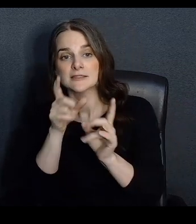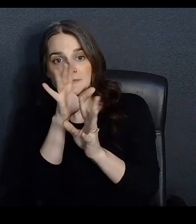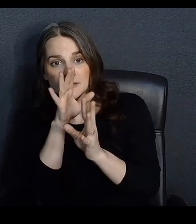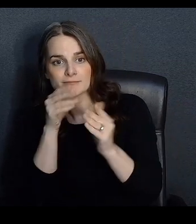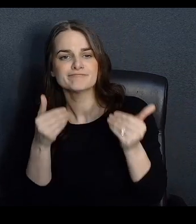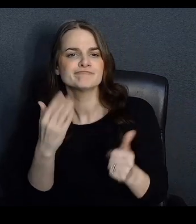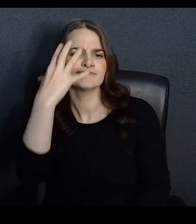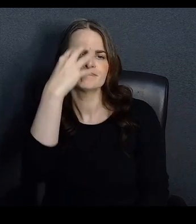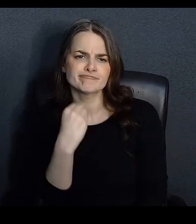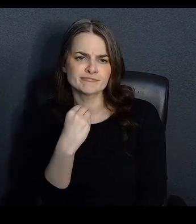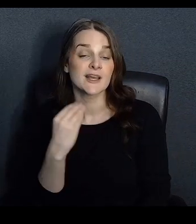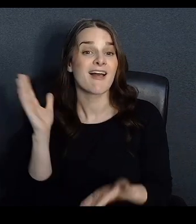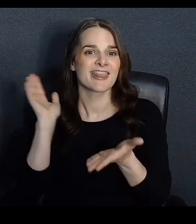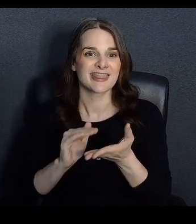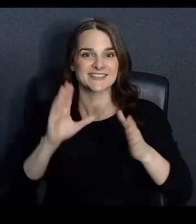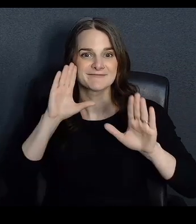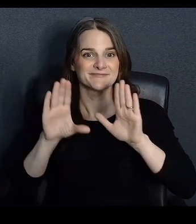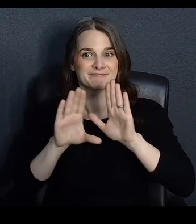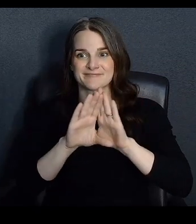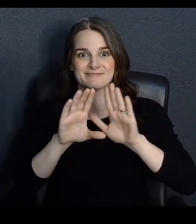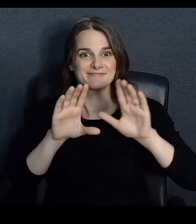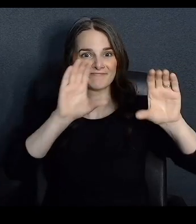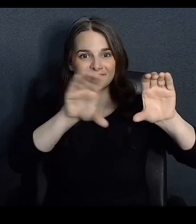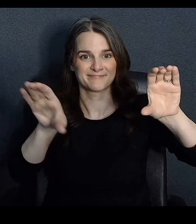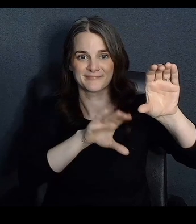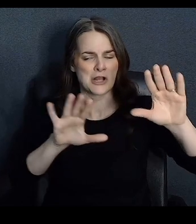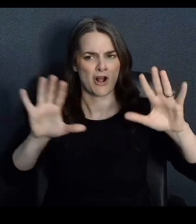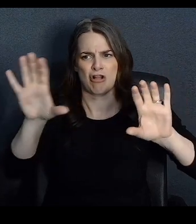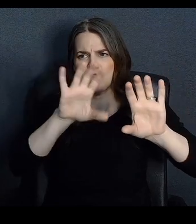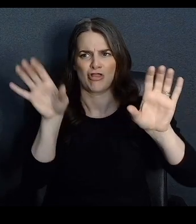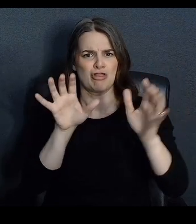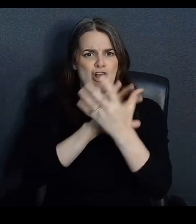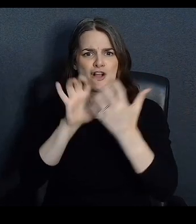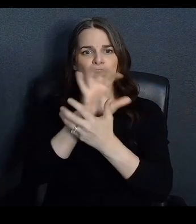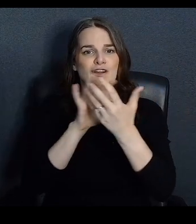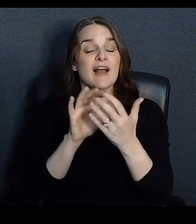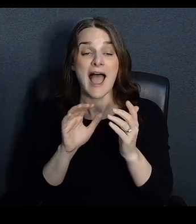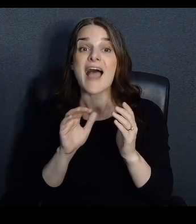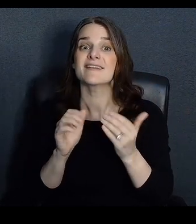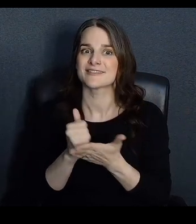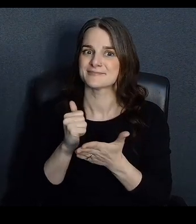to help reduce visual clutter and to help our participants focus on the slides and the interpreters, as needed.